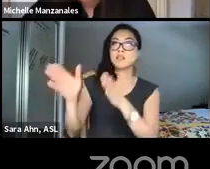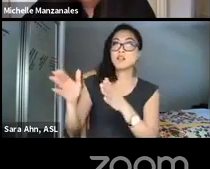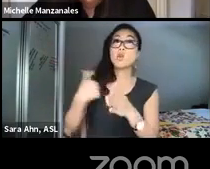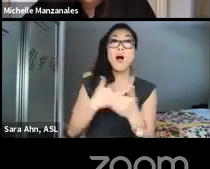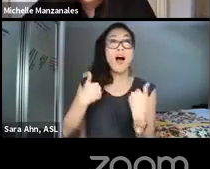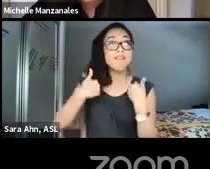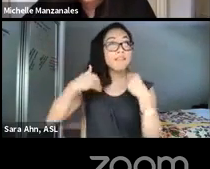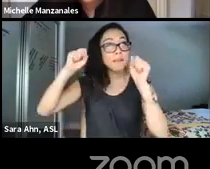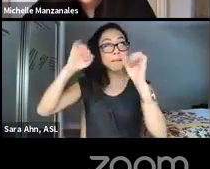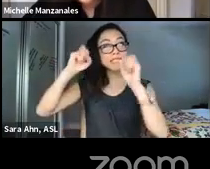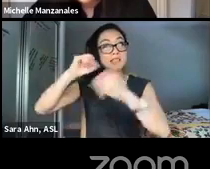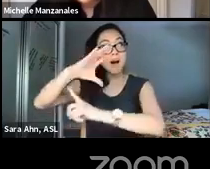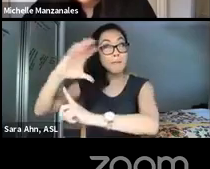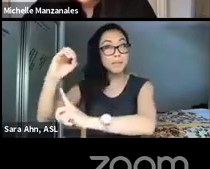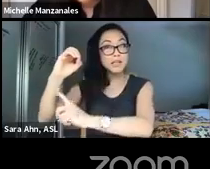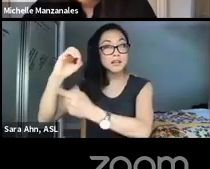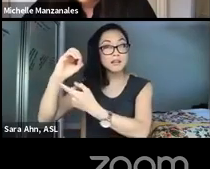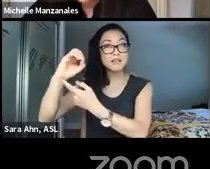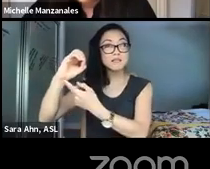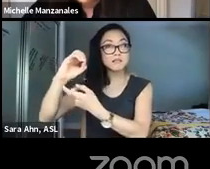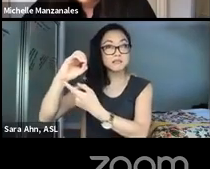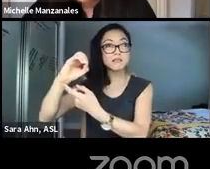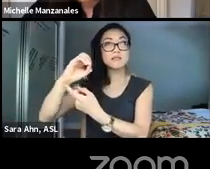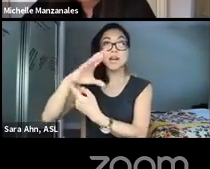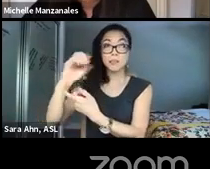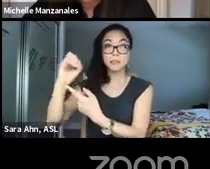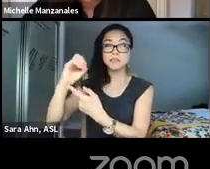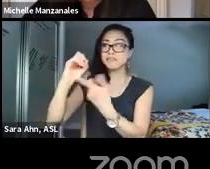City, but it is as over the country and all over the world.